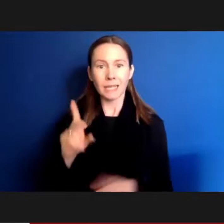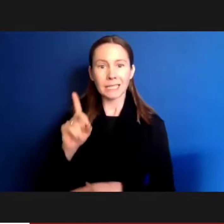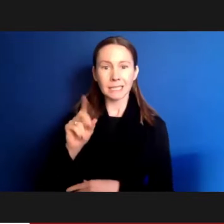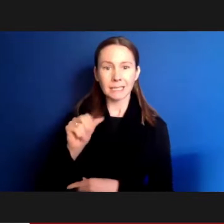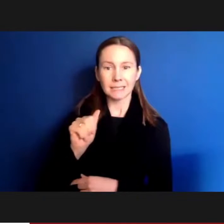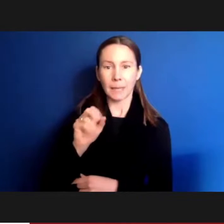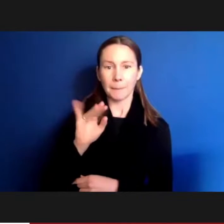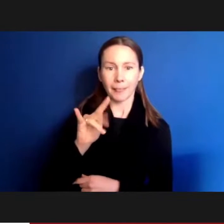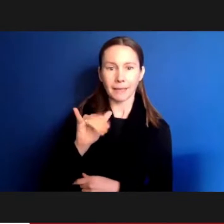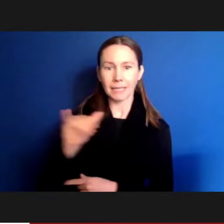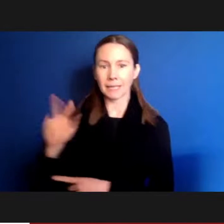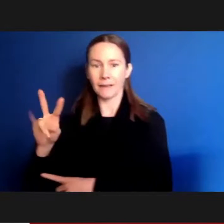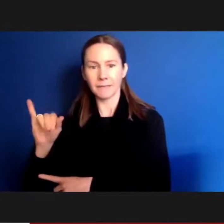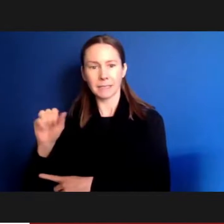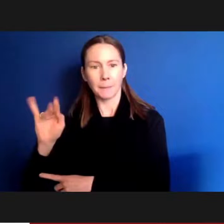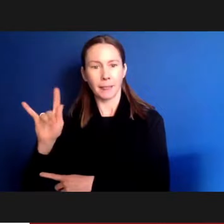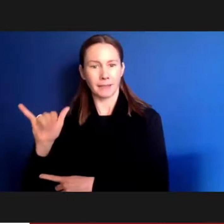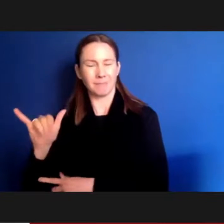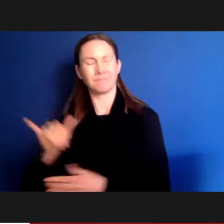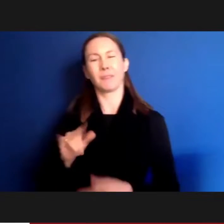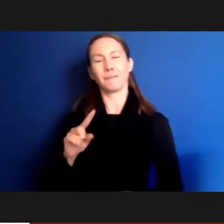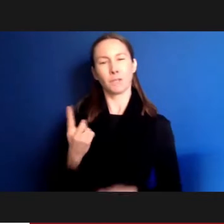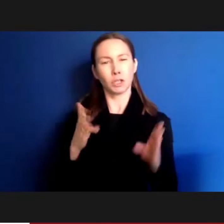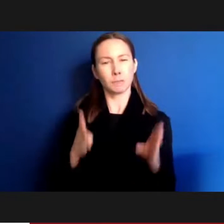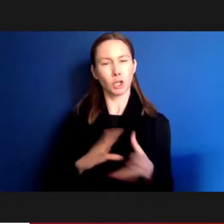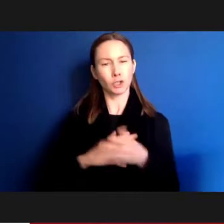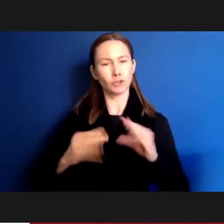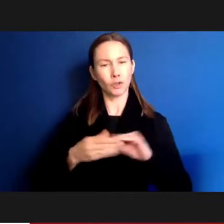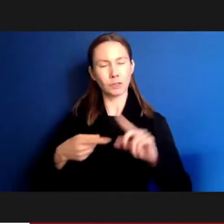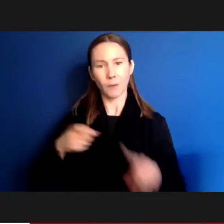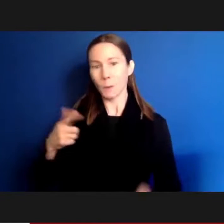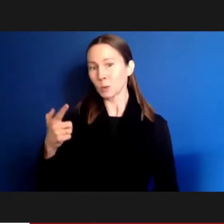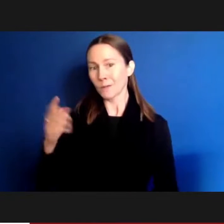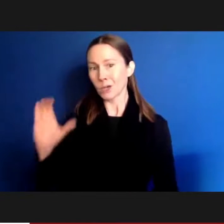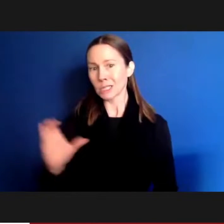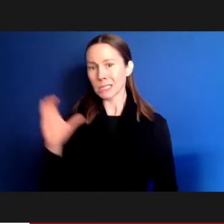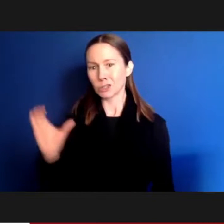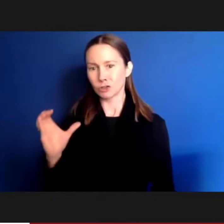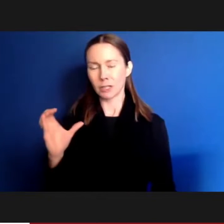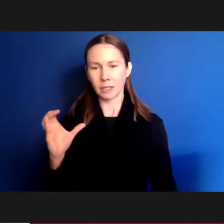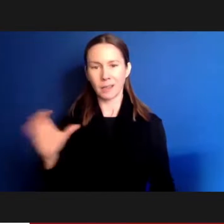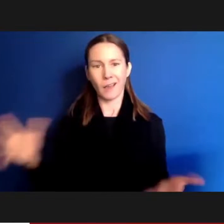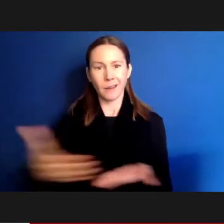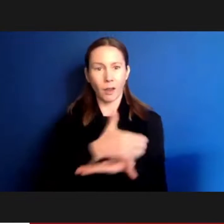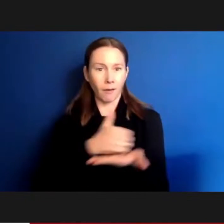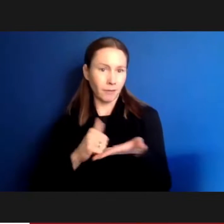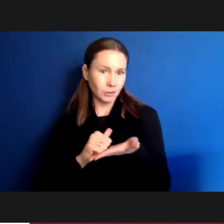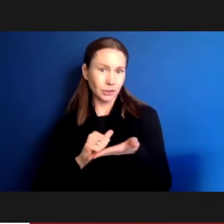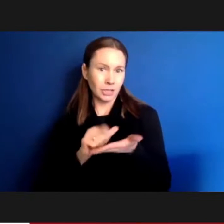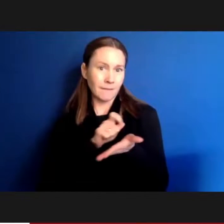first-person stories from the 21st century, an anthology of essays by disabled people,